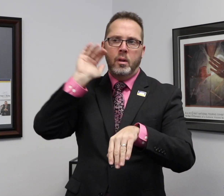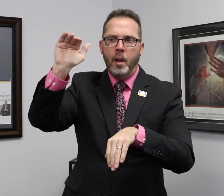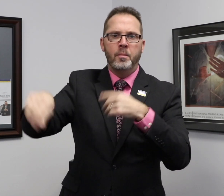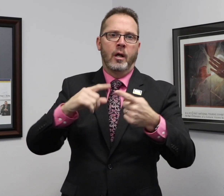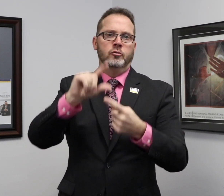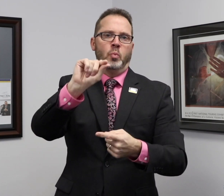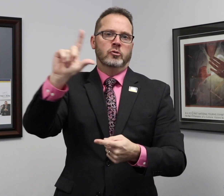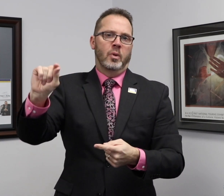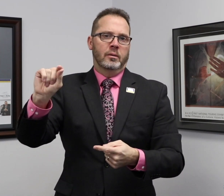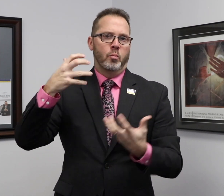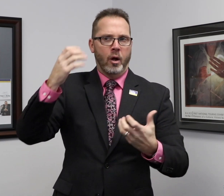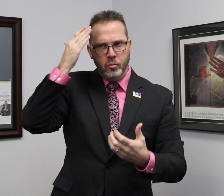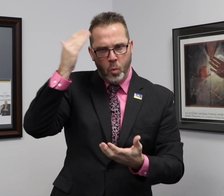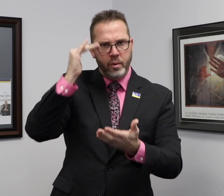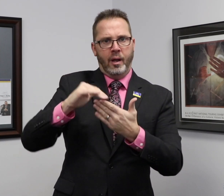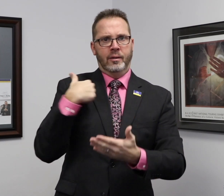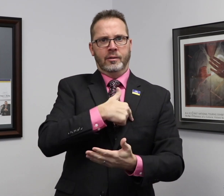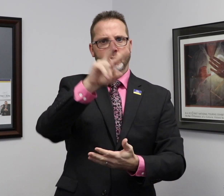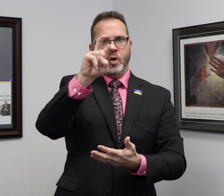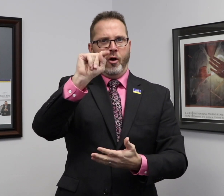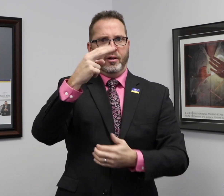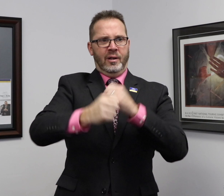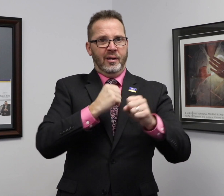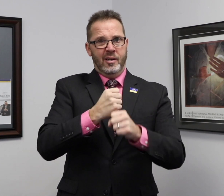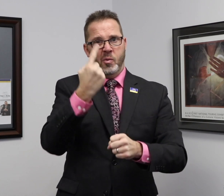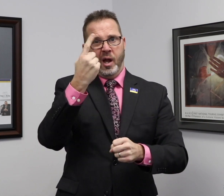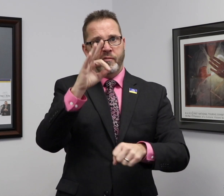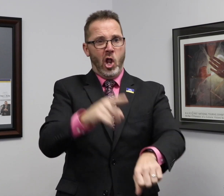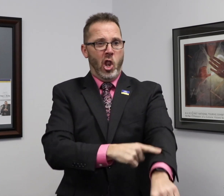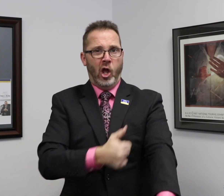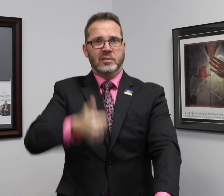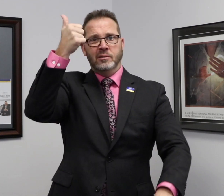happening in the city. We hope to have an opportunity to put our Bicentennial